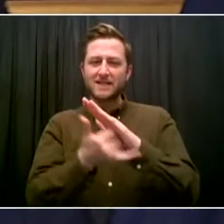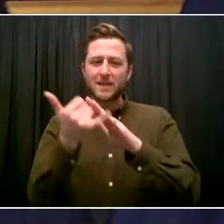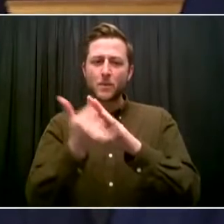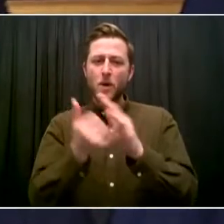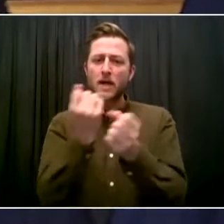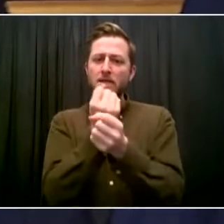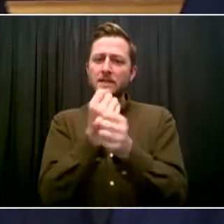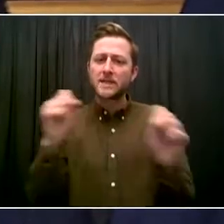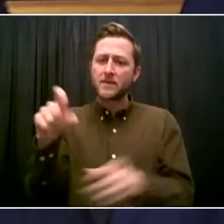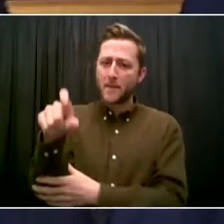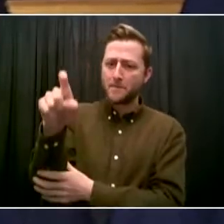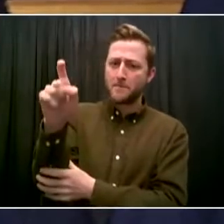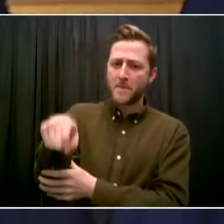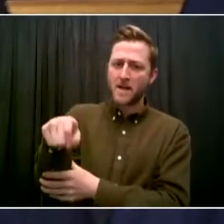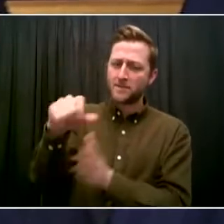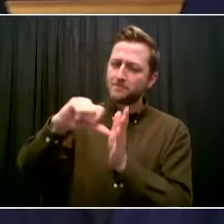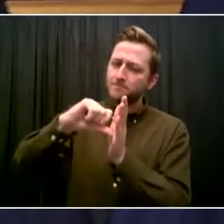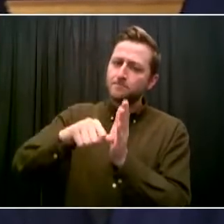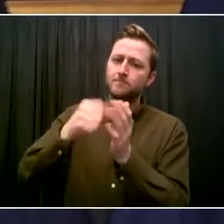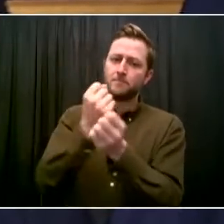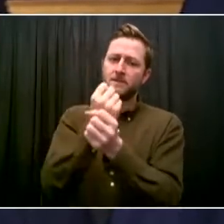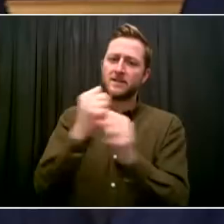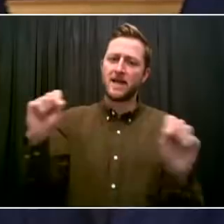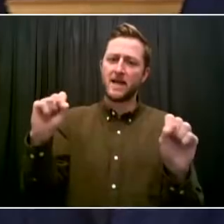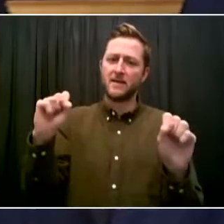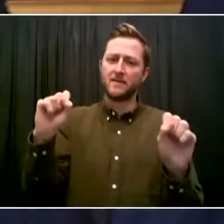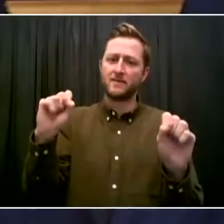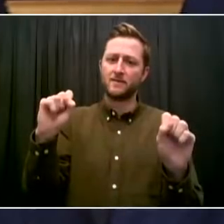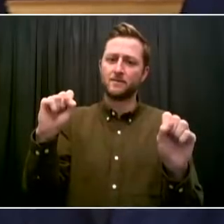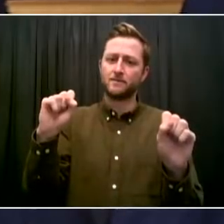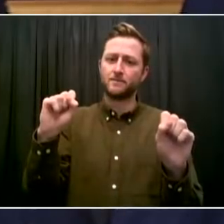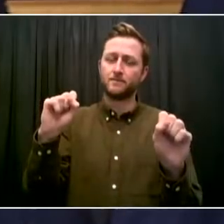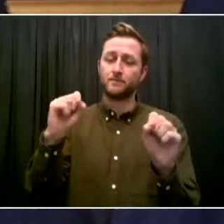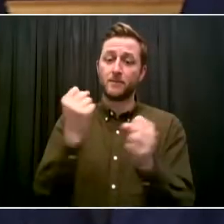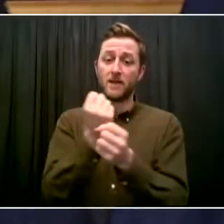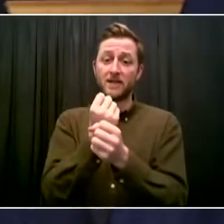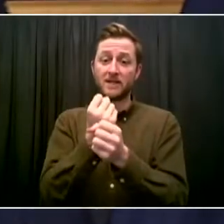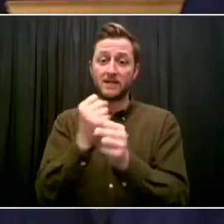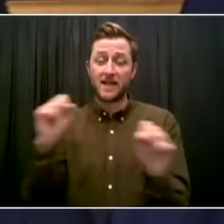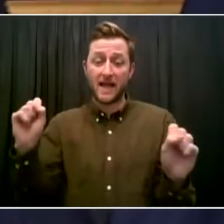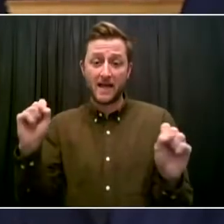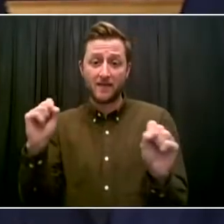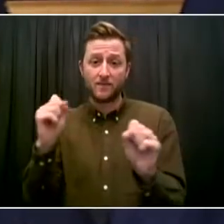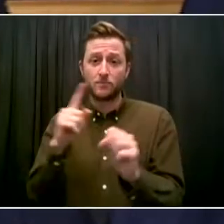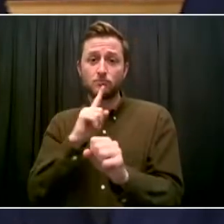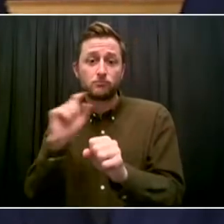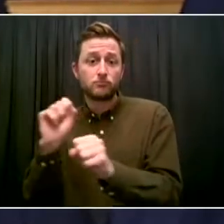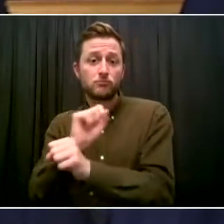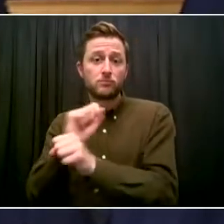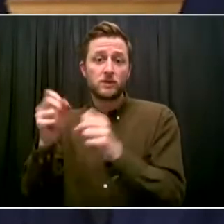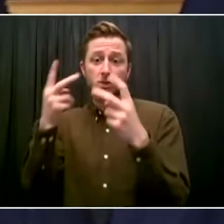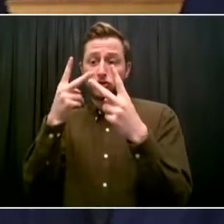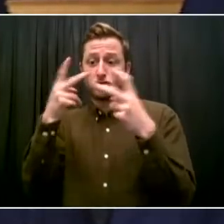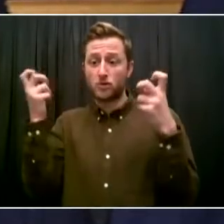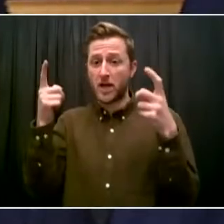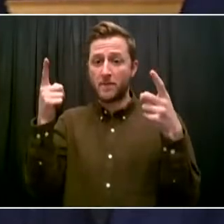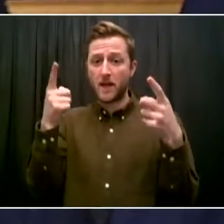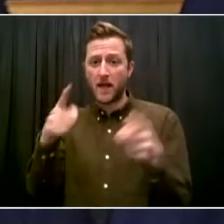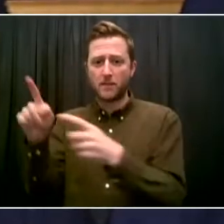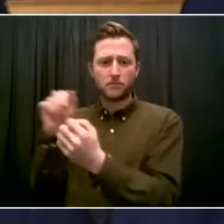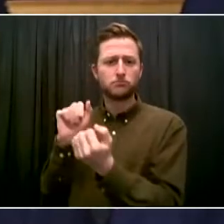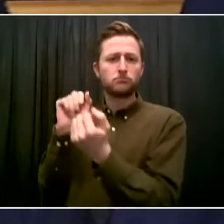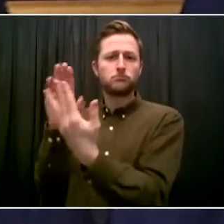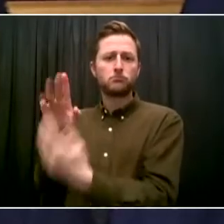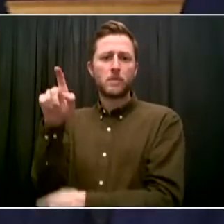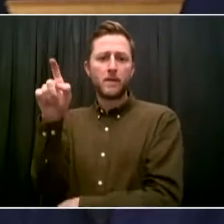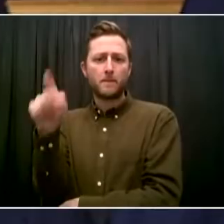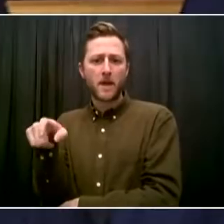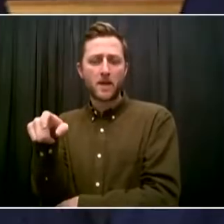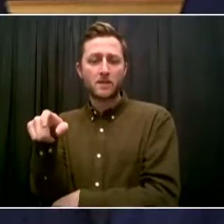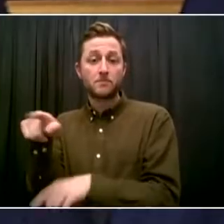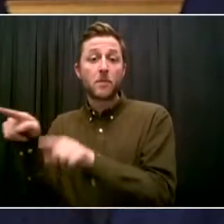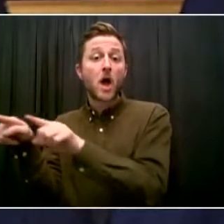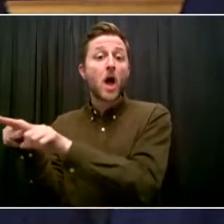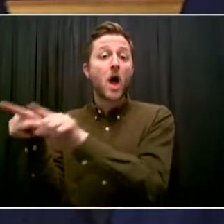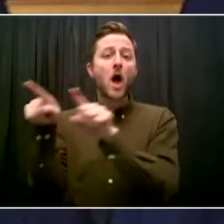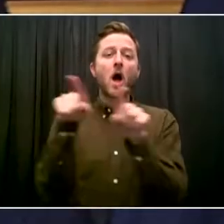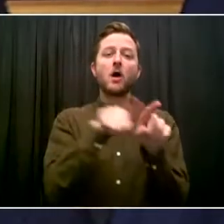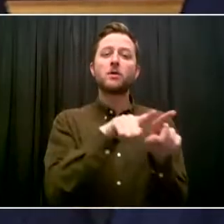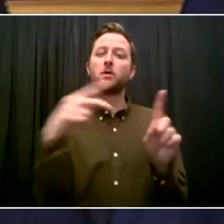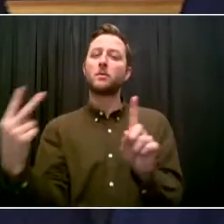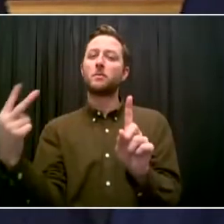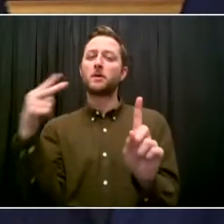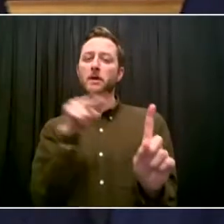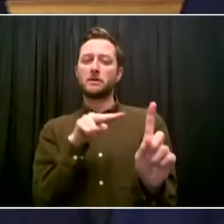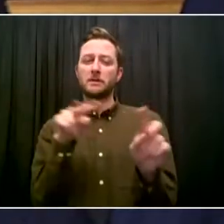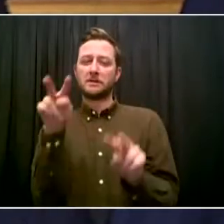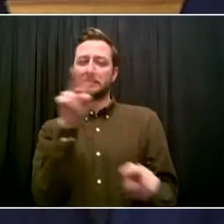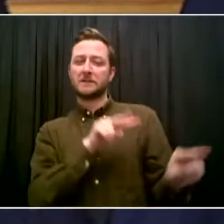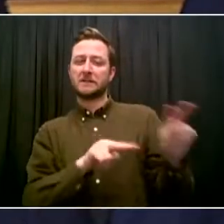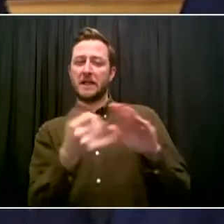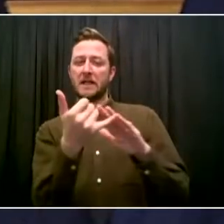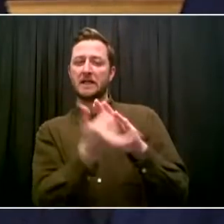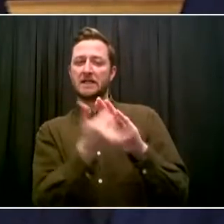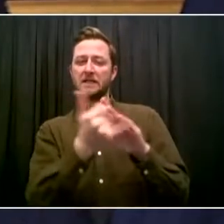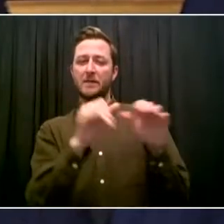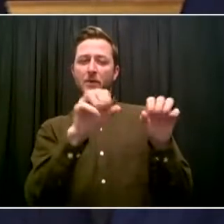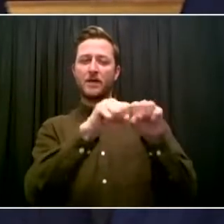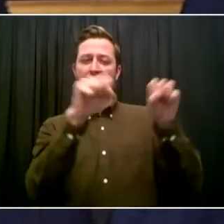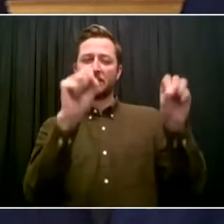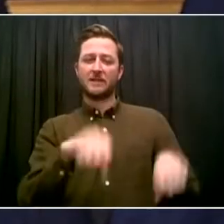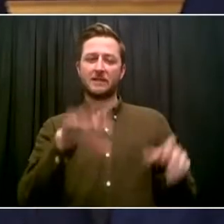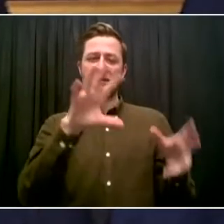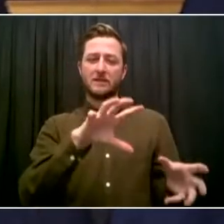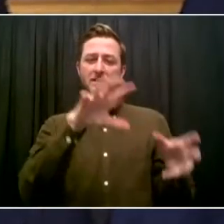FASHION, IT DOUBLE DOWN ON OUR